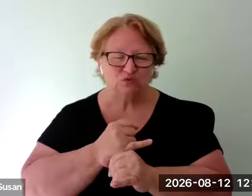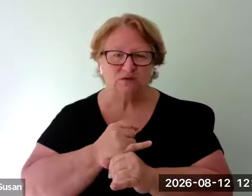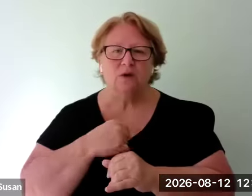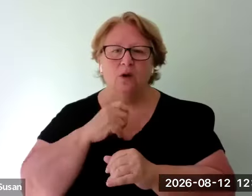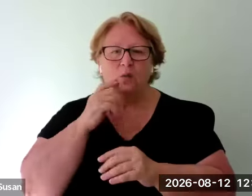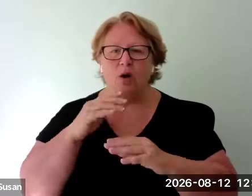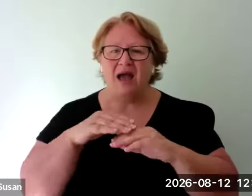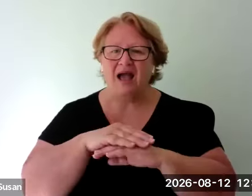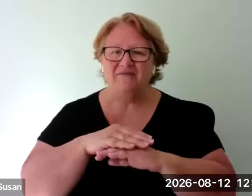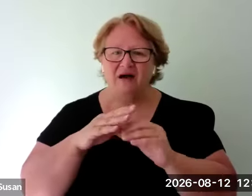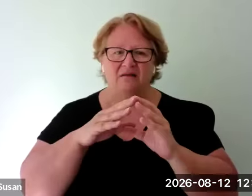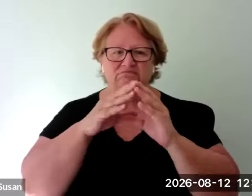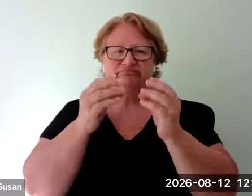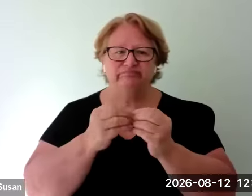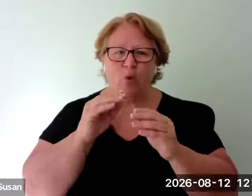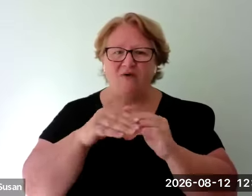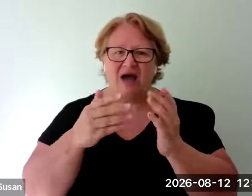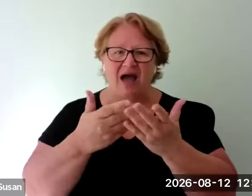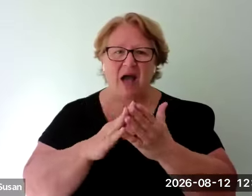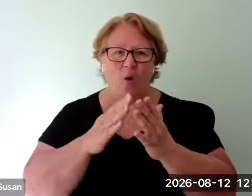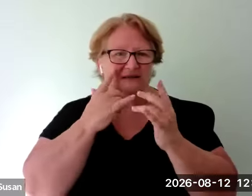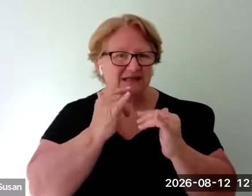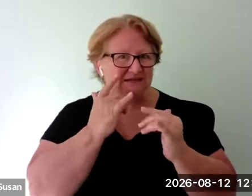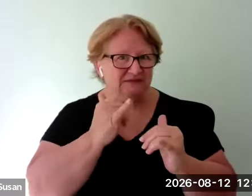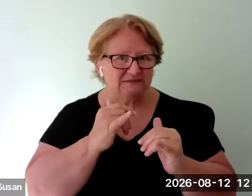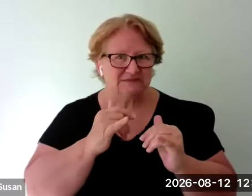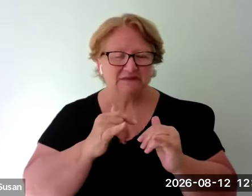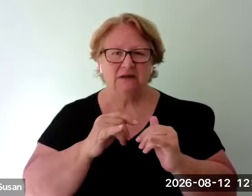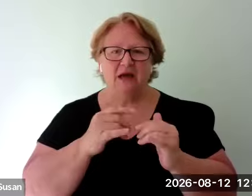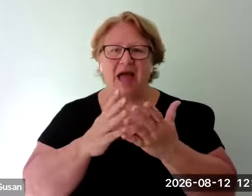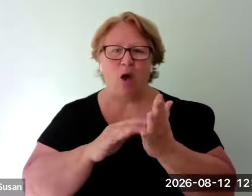eligibility, both for applicants and host